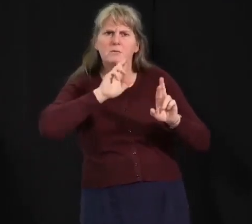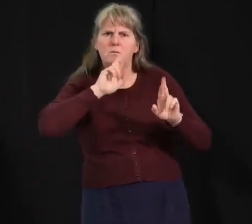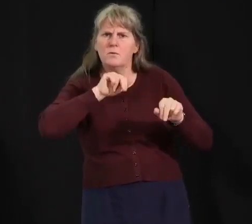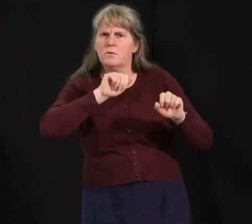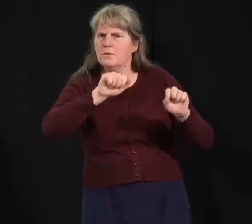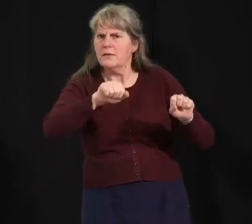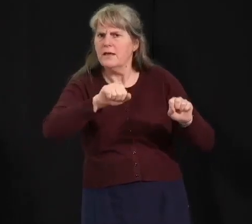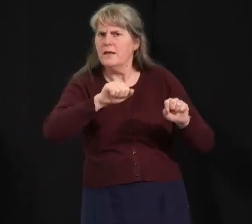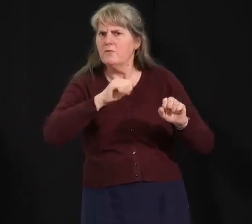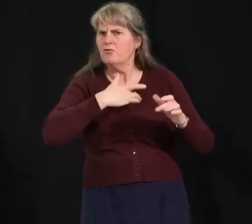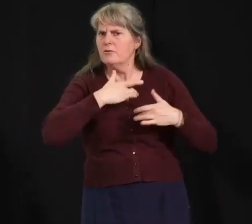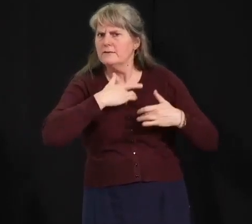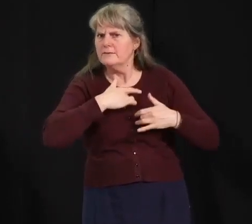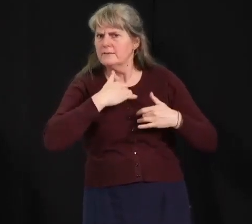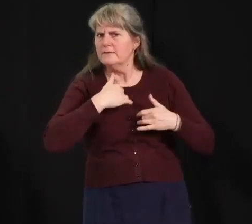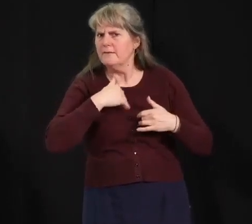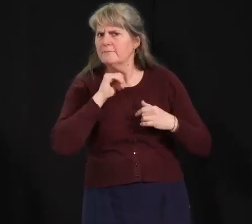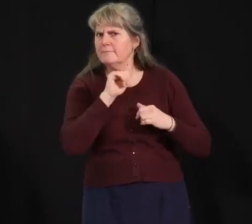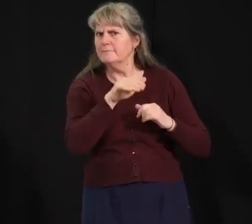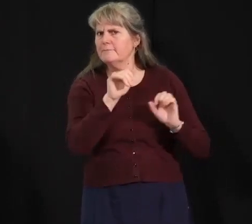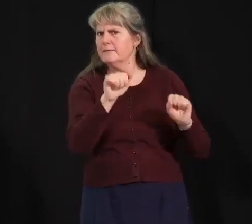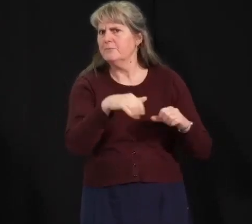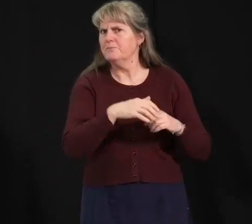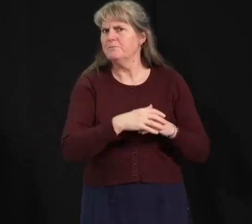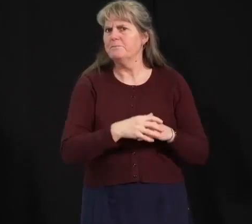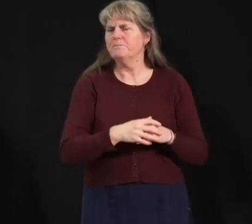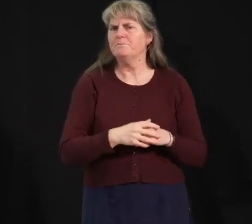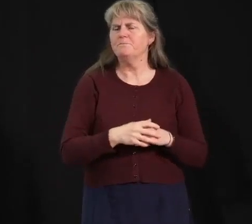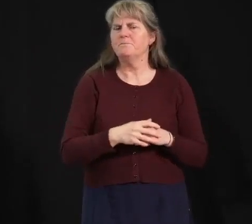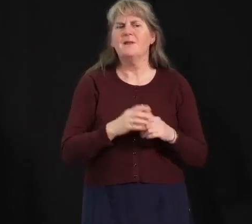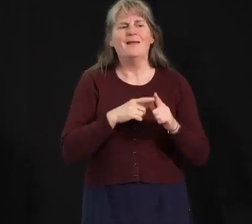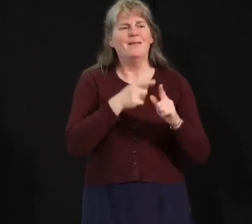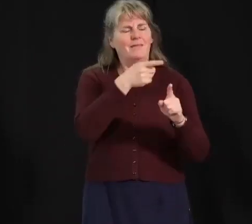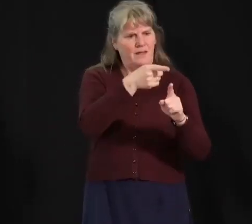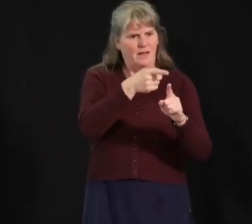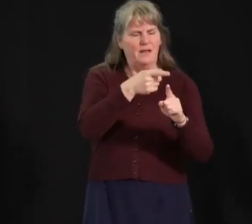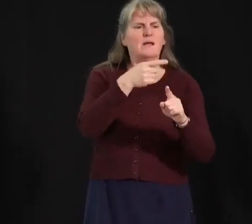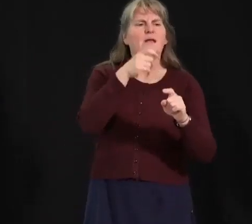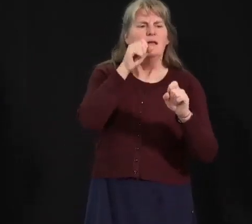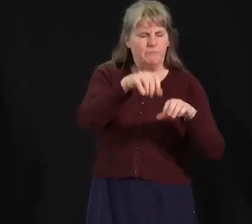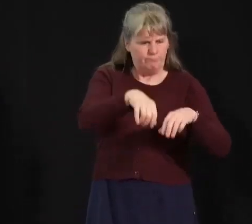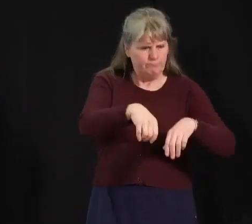there are mechanisms in place for people to be able to e-mail